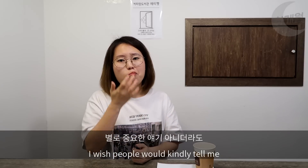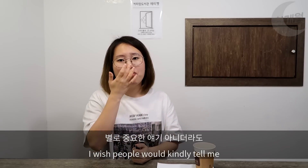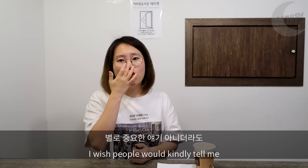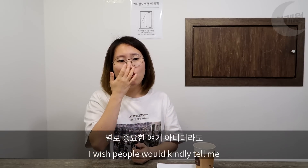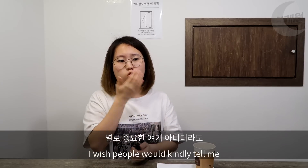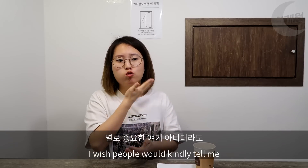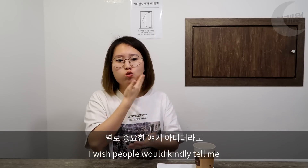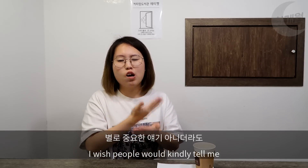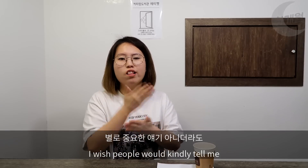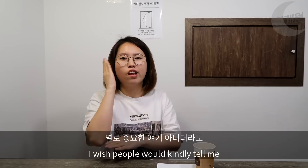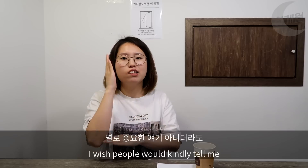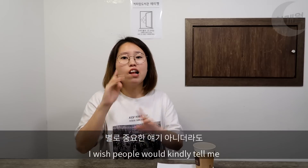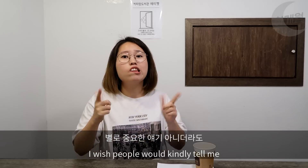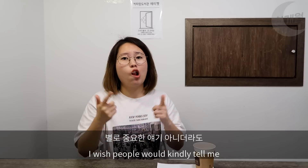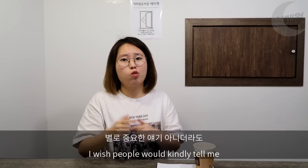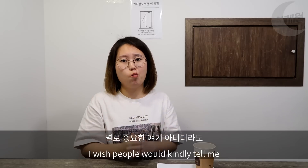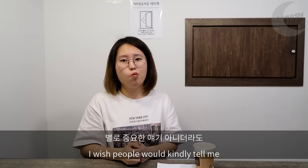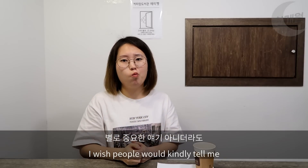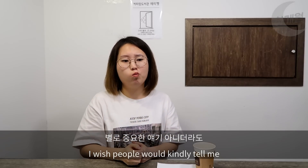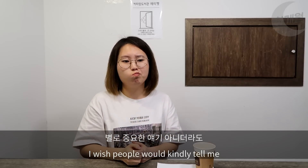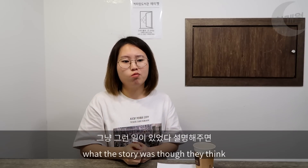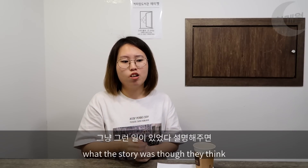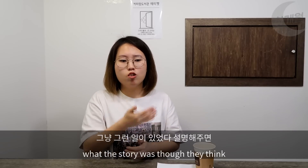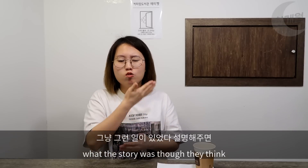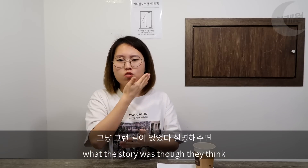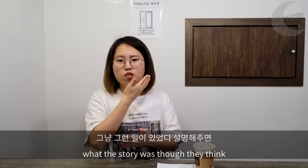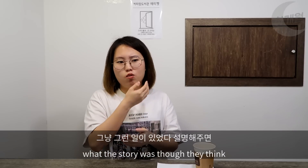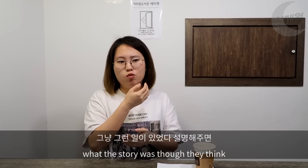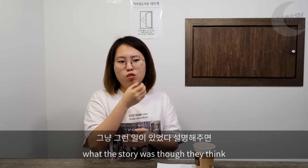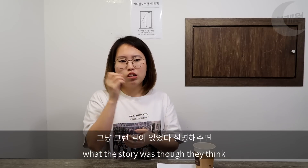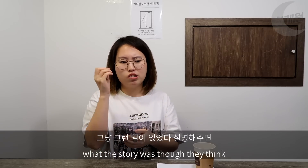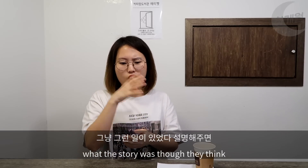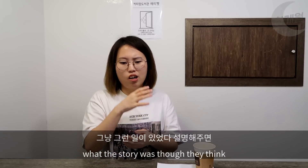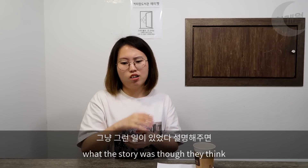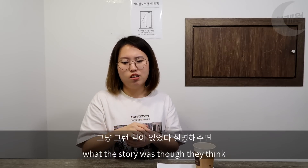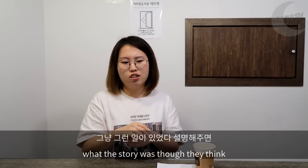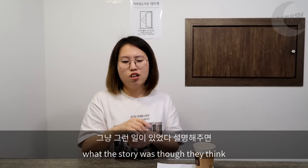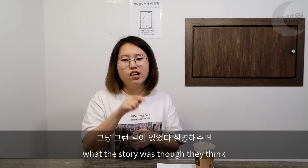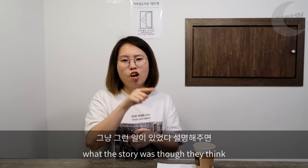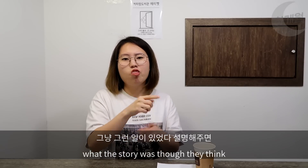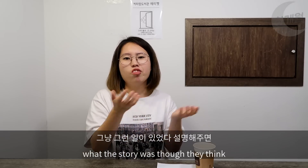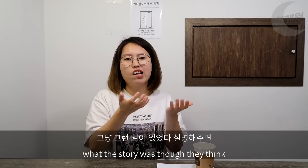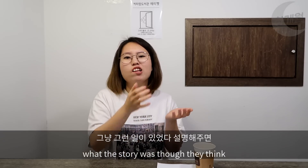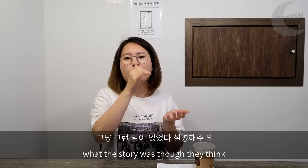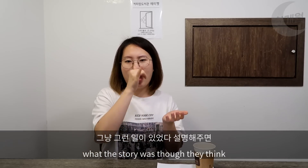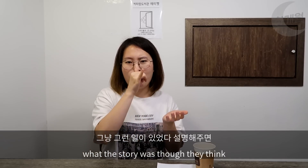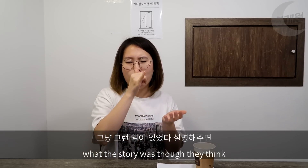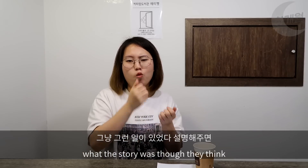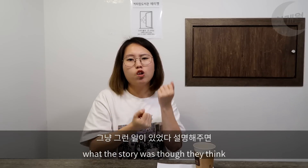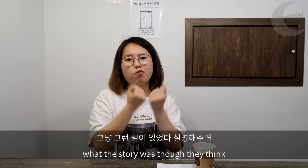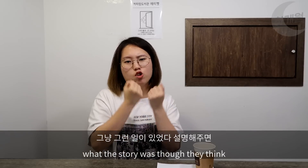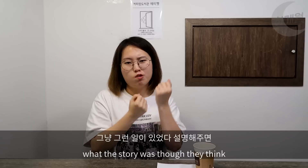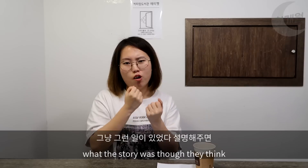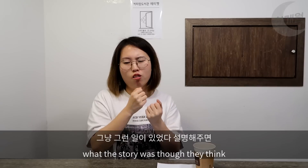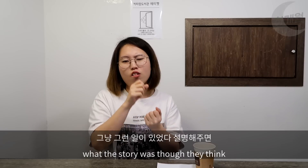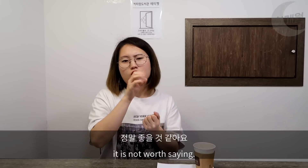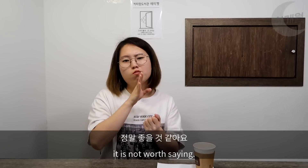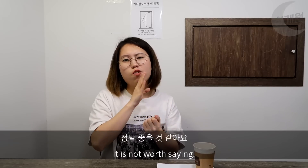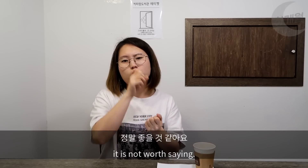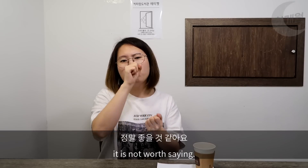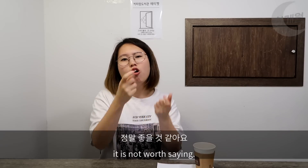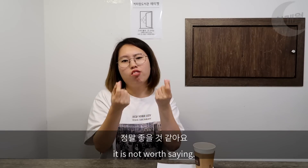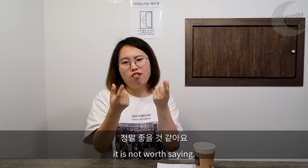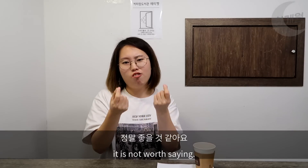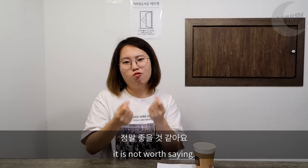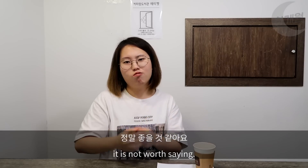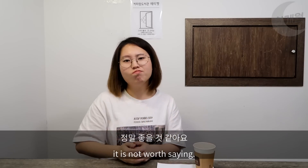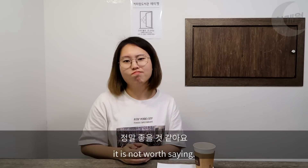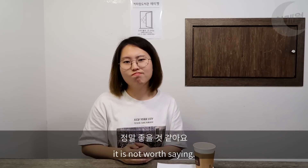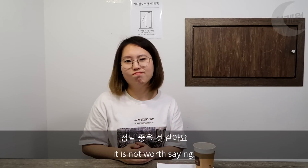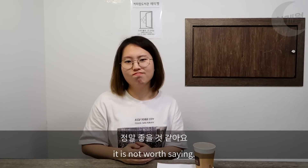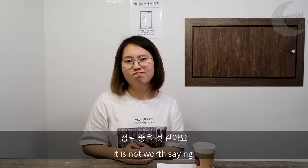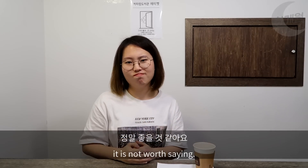I wish people would kindly tell me what the story was though they think it is not worth saying.